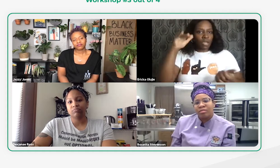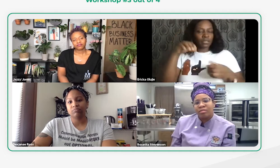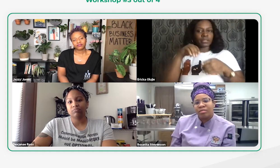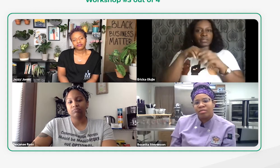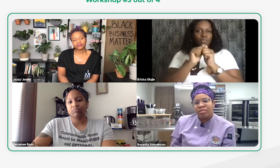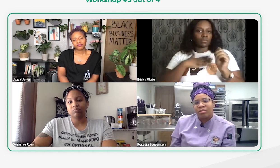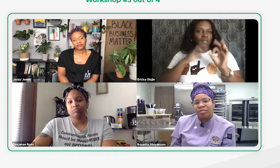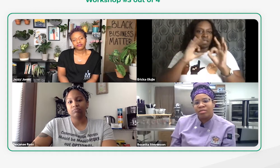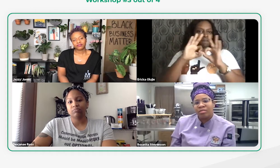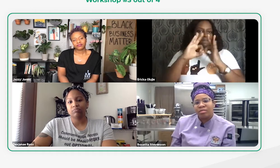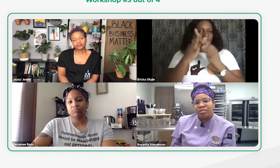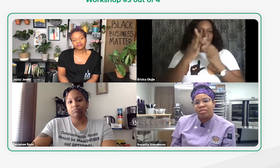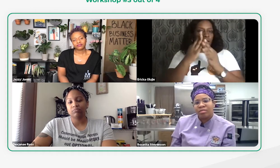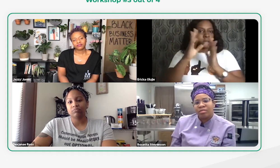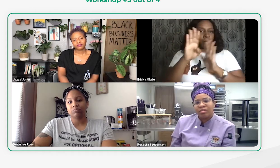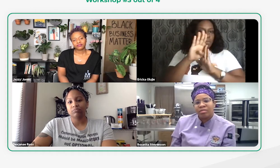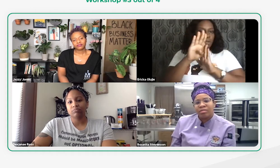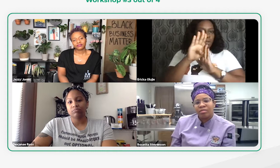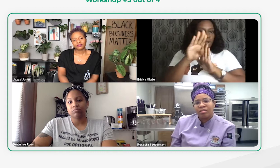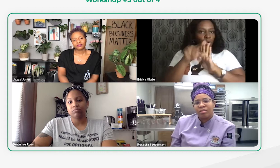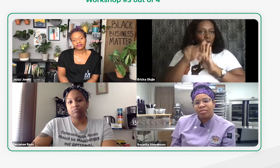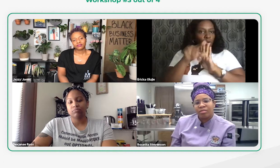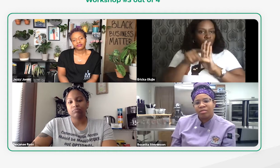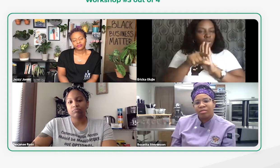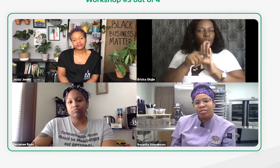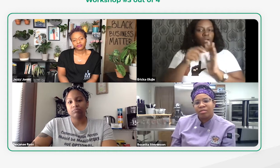Based on how I was raised, my family background.